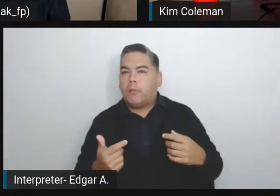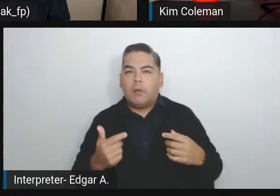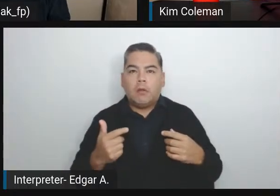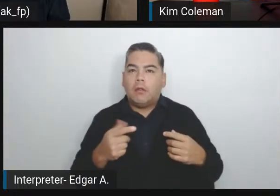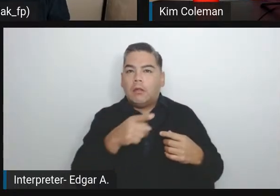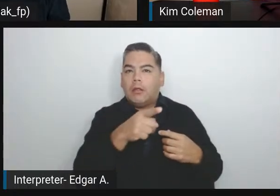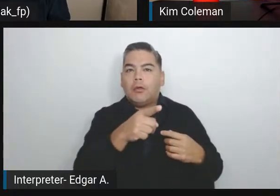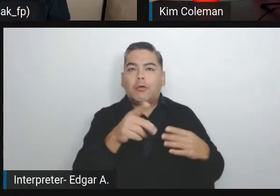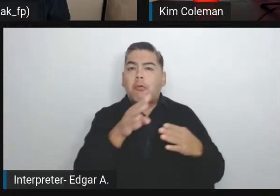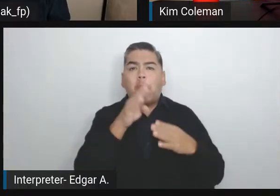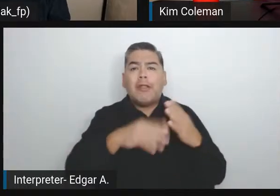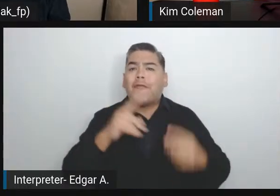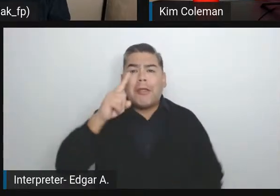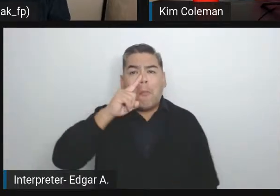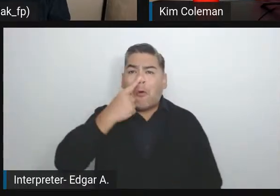fascinating.